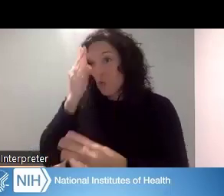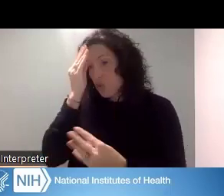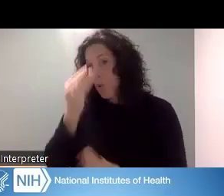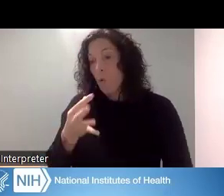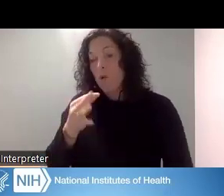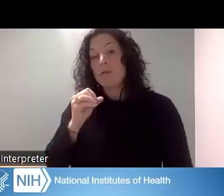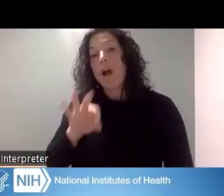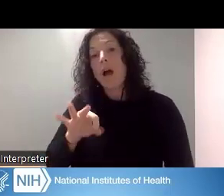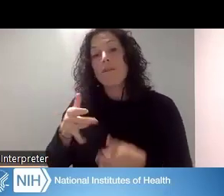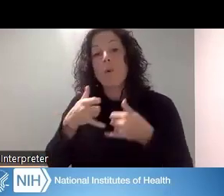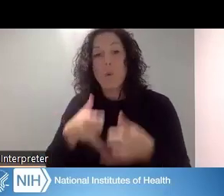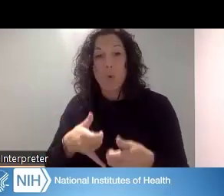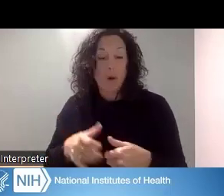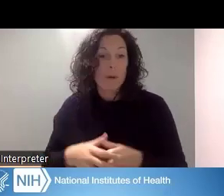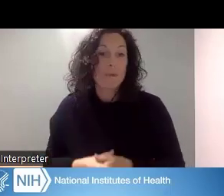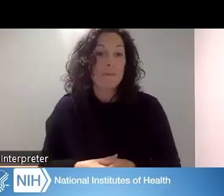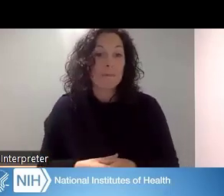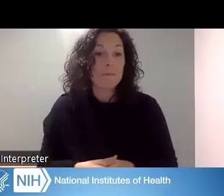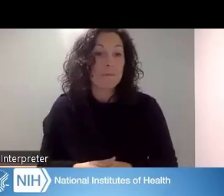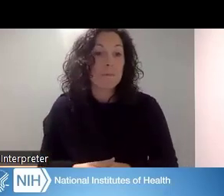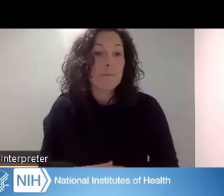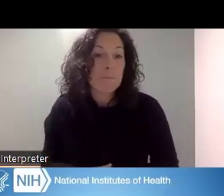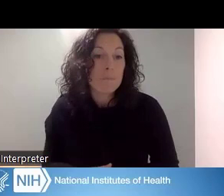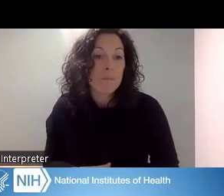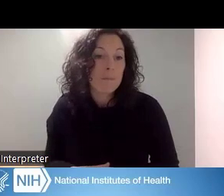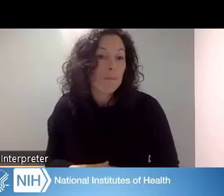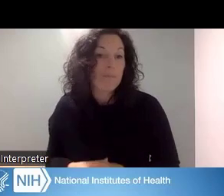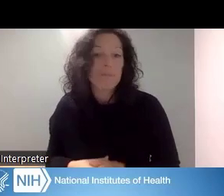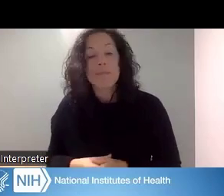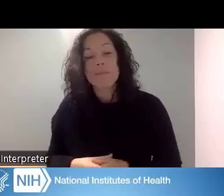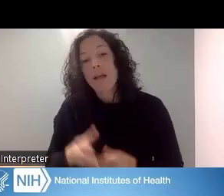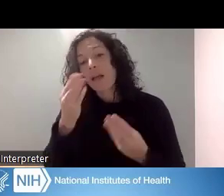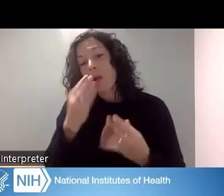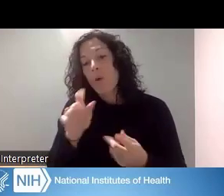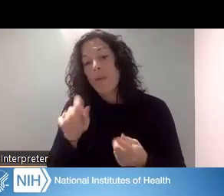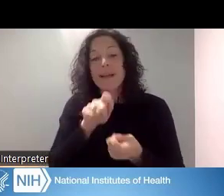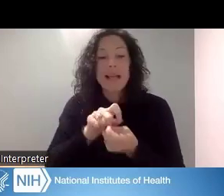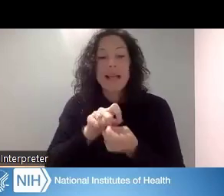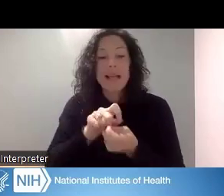and so you should have received notice of awards letting you know the exact amount that you have to spend,